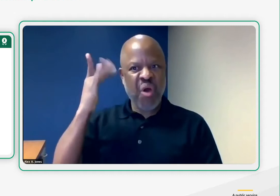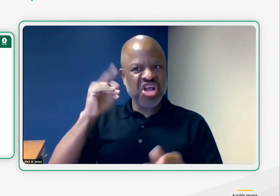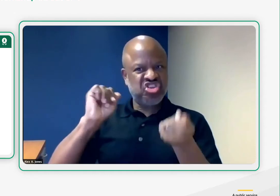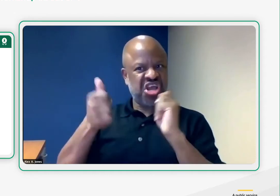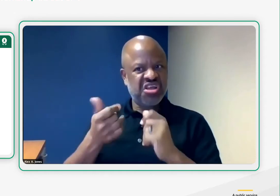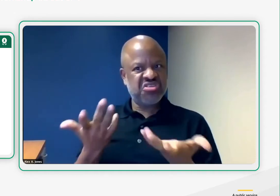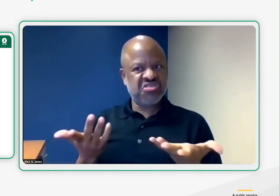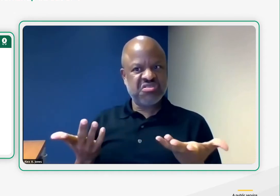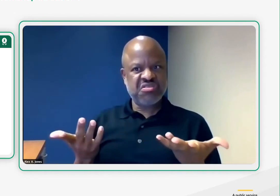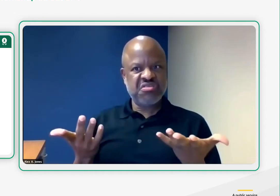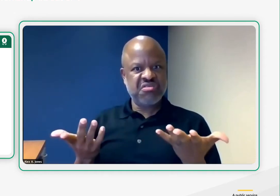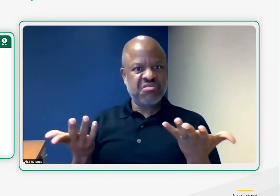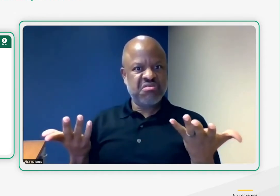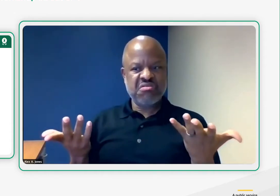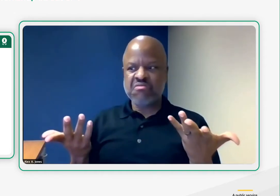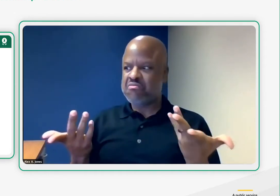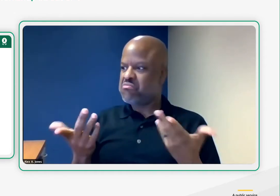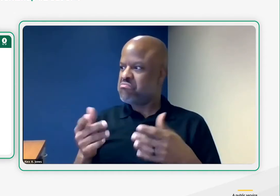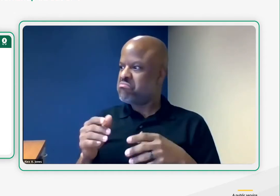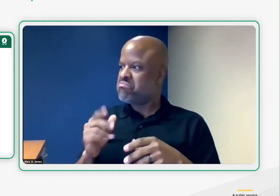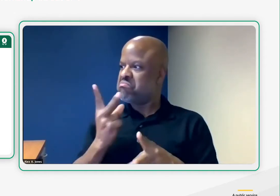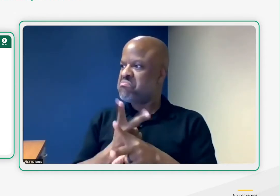And I figured, “You know, if it ain't broke, don't fix it,”